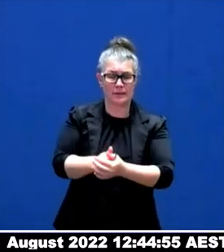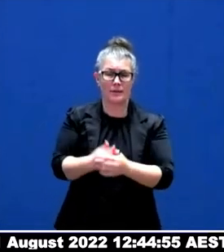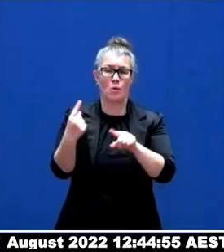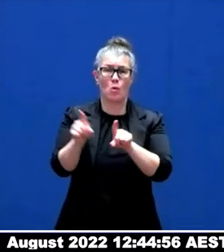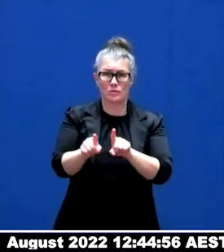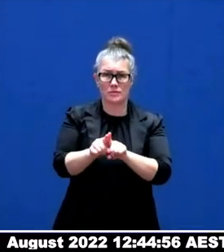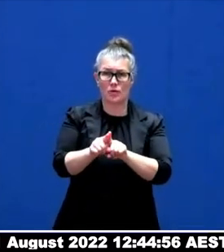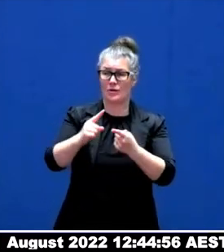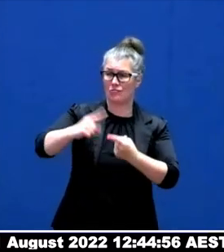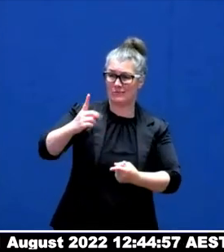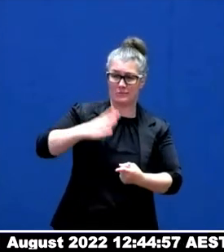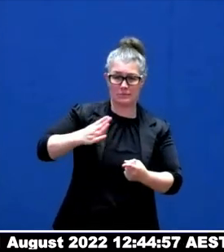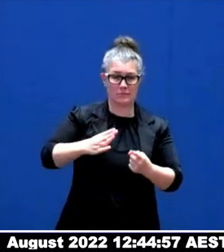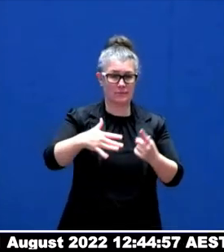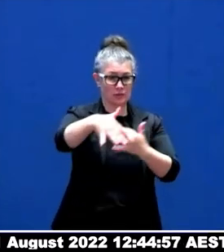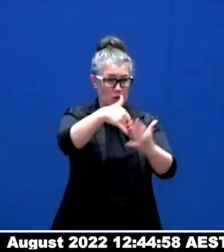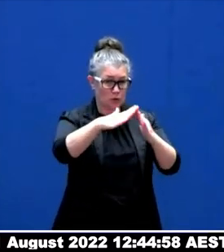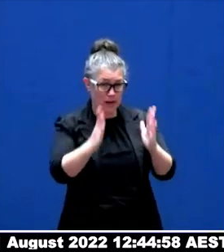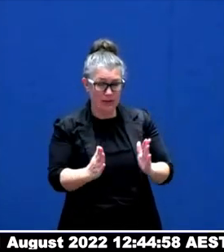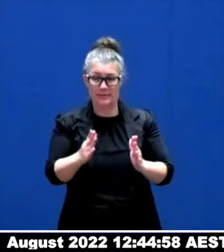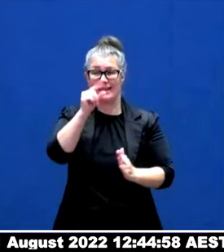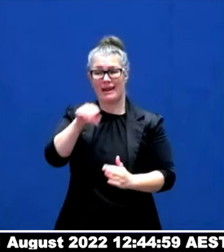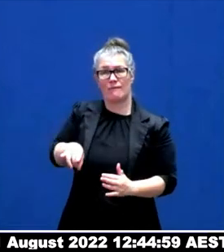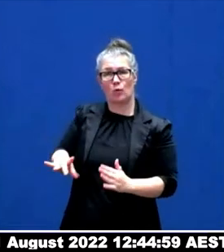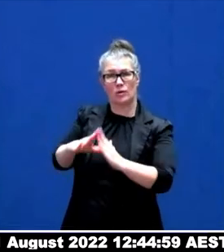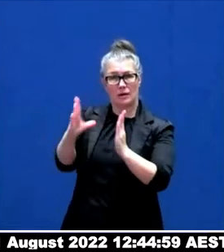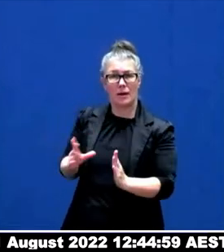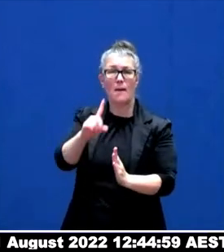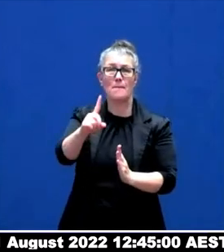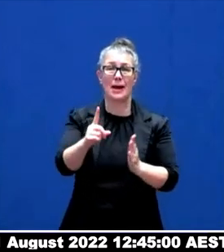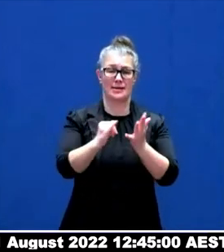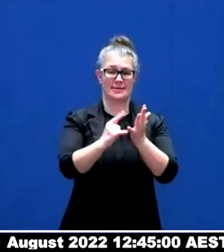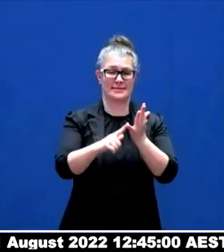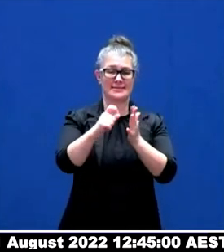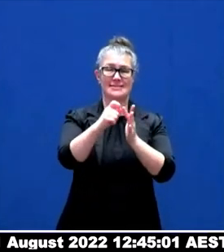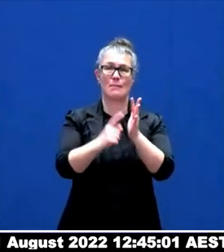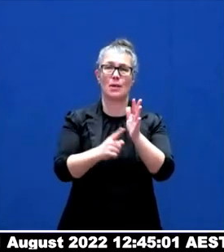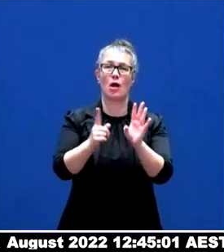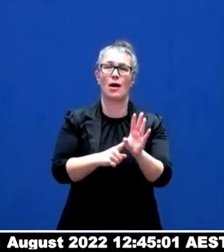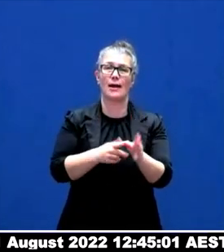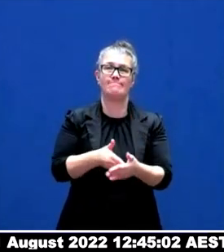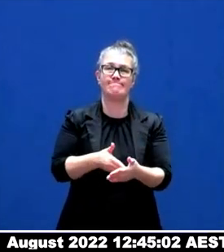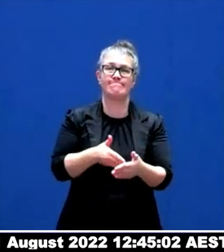affordable housing. I think the supply constraints is no surprises to anyone, and I